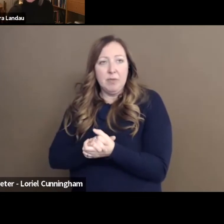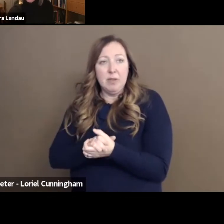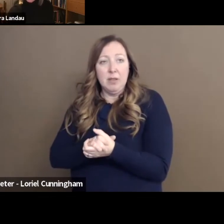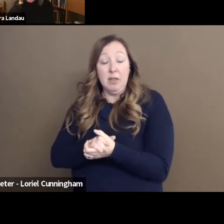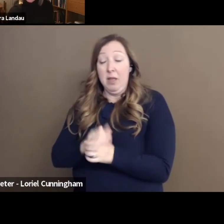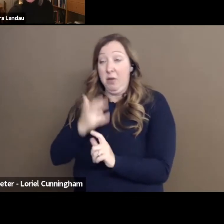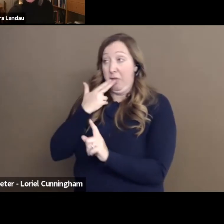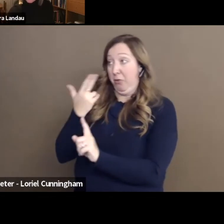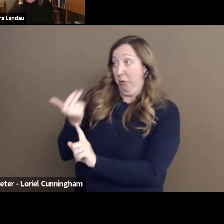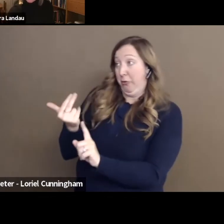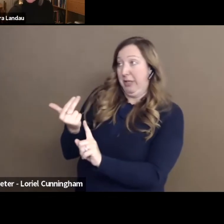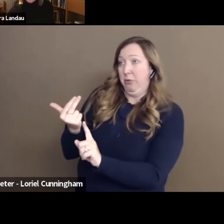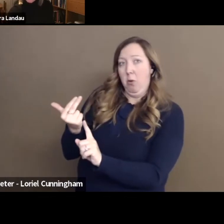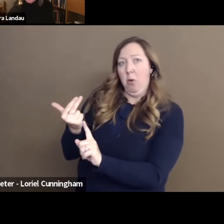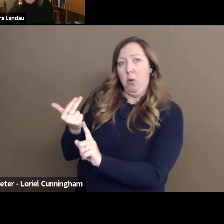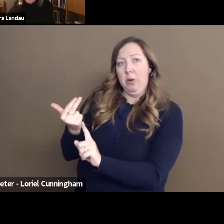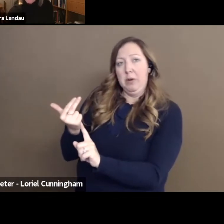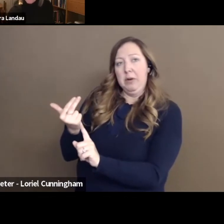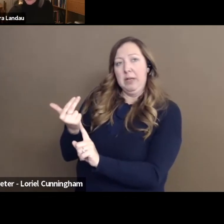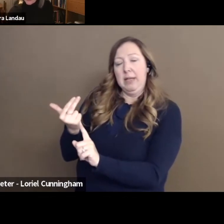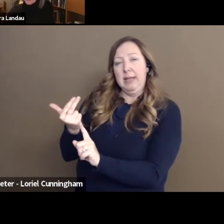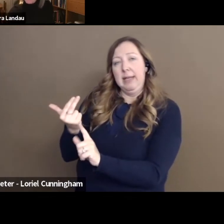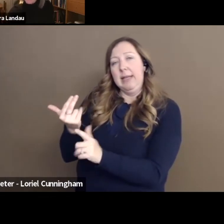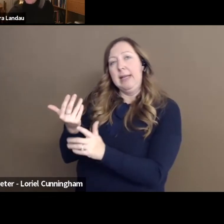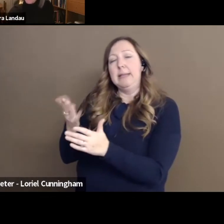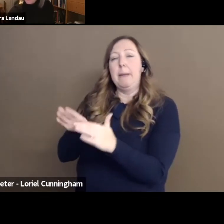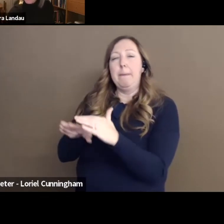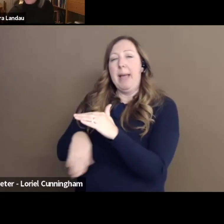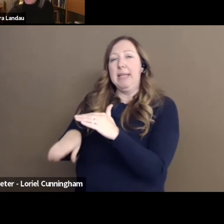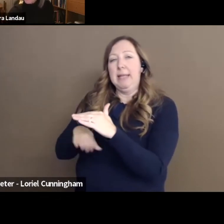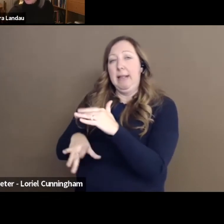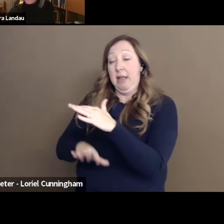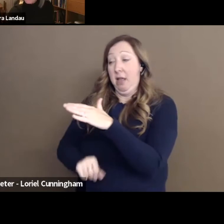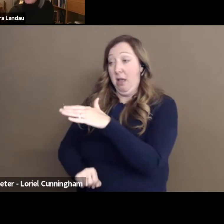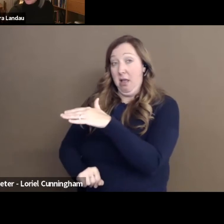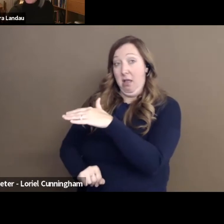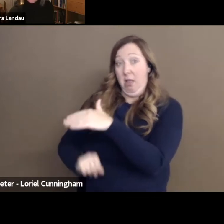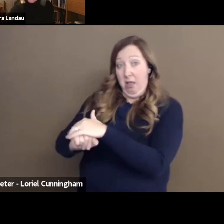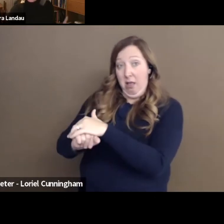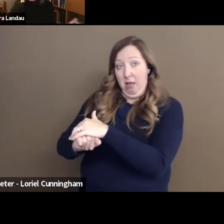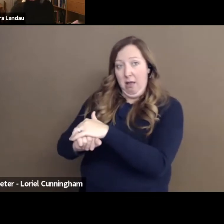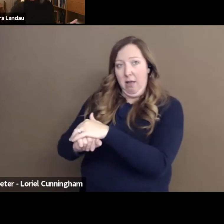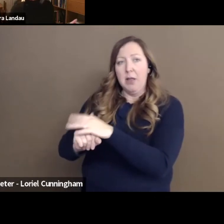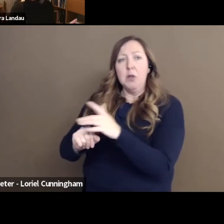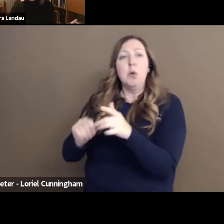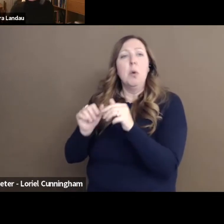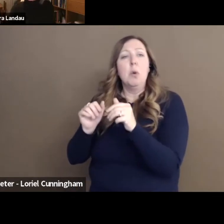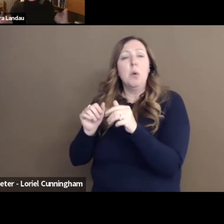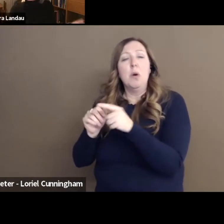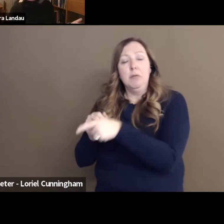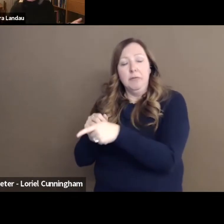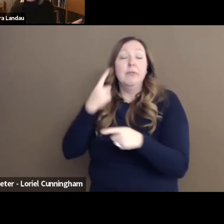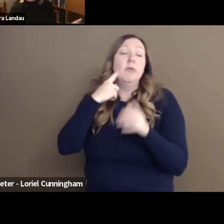to people who um you're at ceiling for the early emerging things that is to say